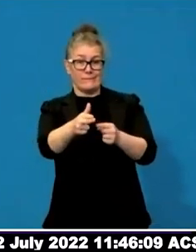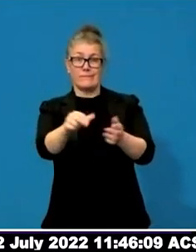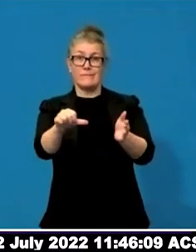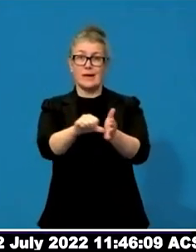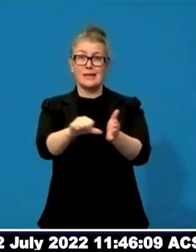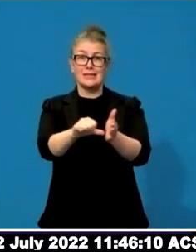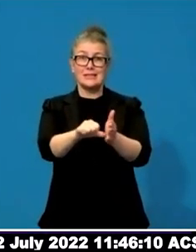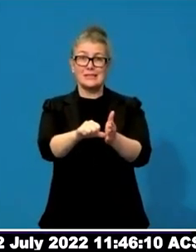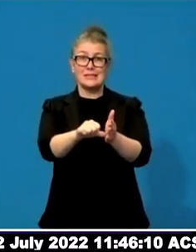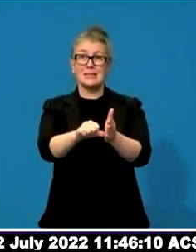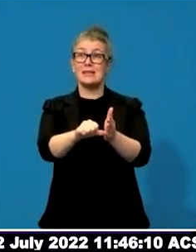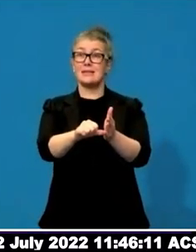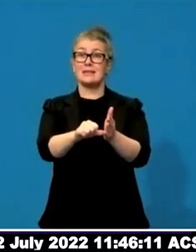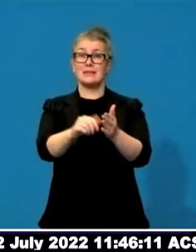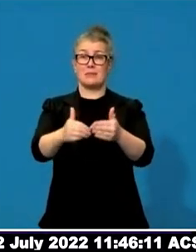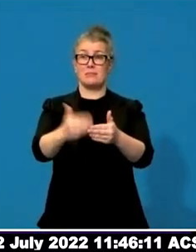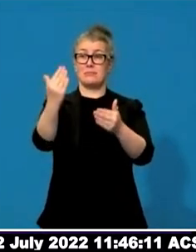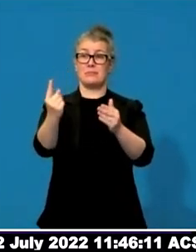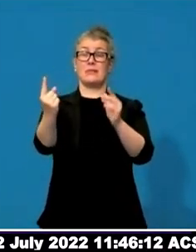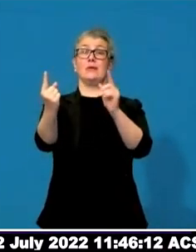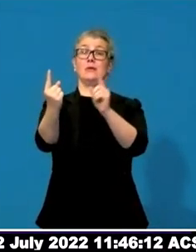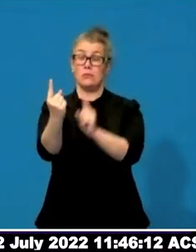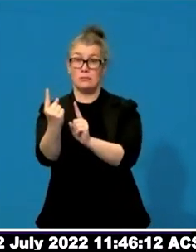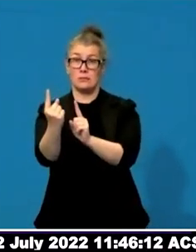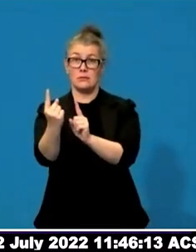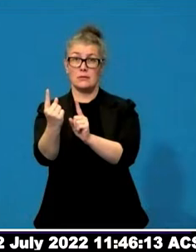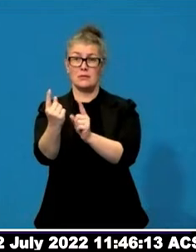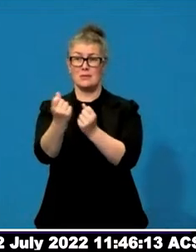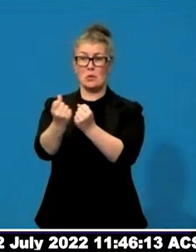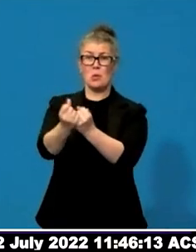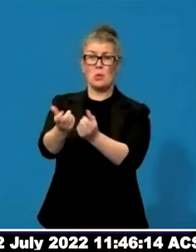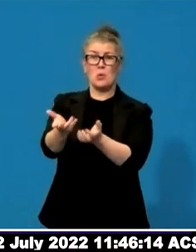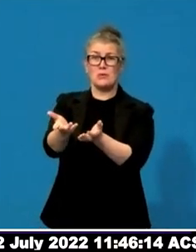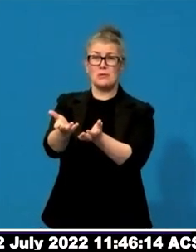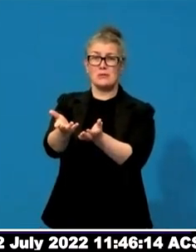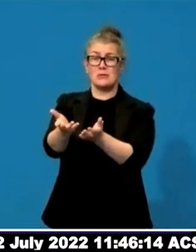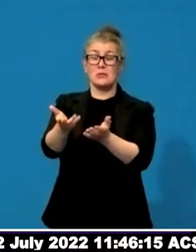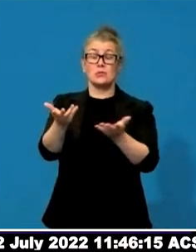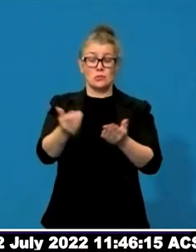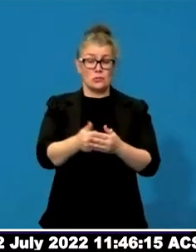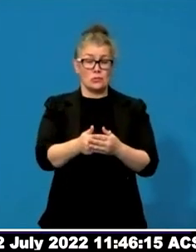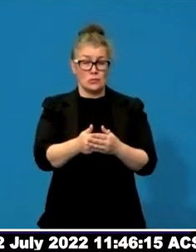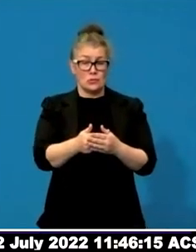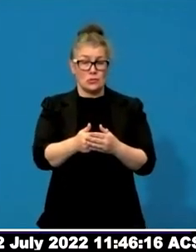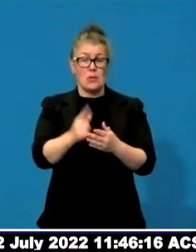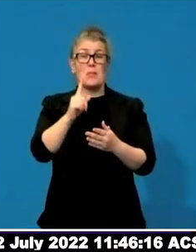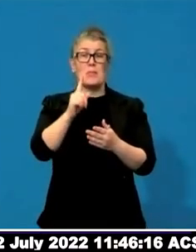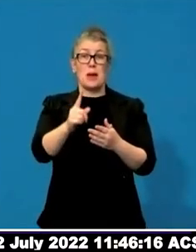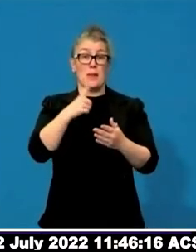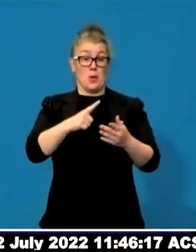in good faith has been providing two-to-one support but there's a backdated plan that's now saying,